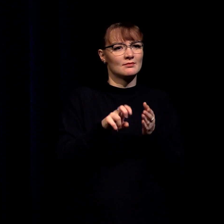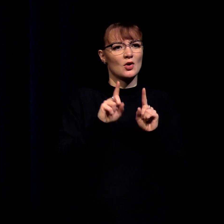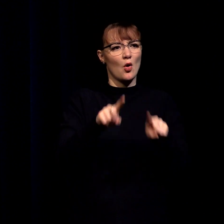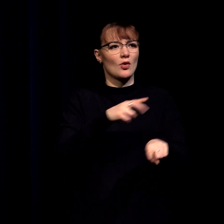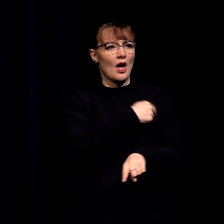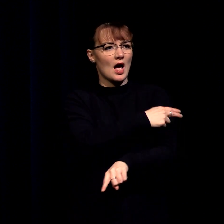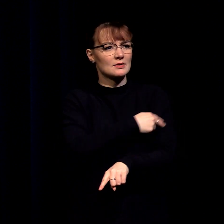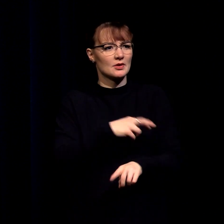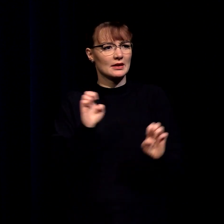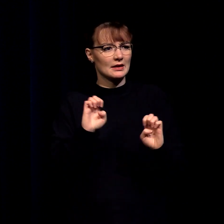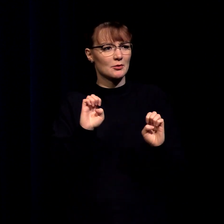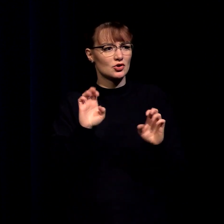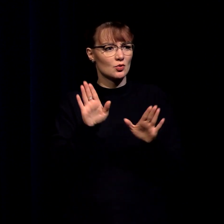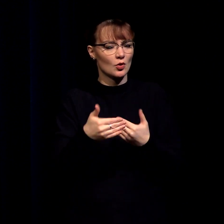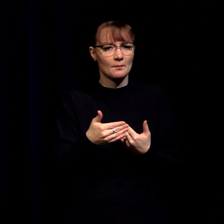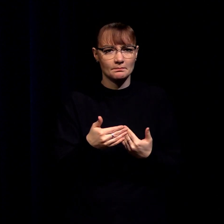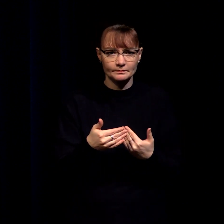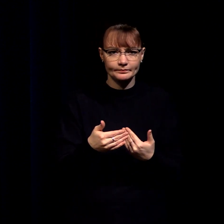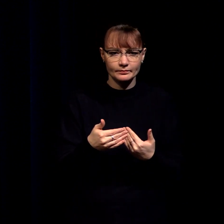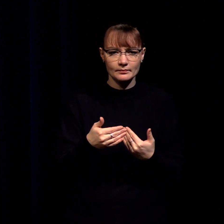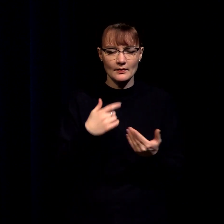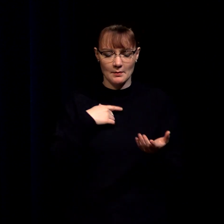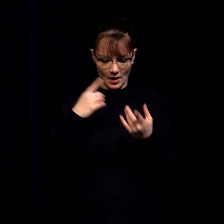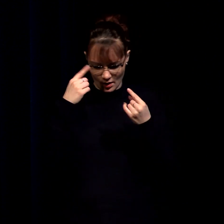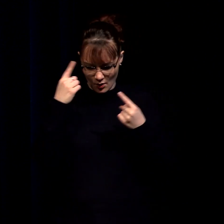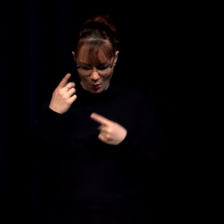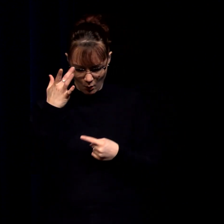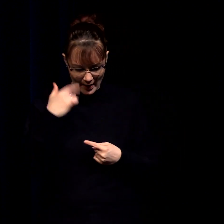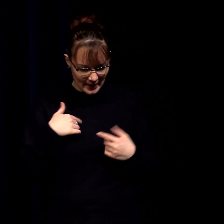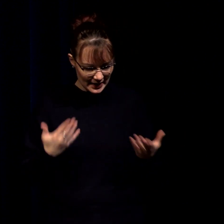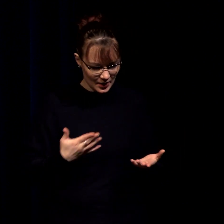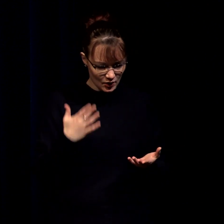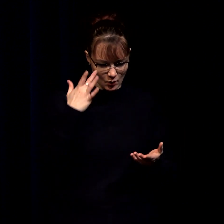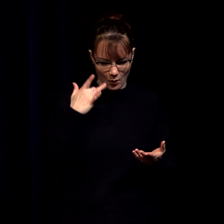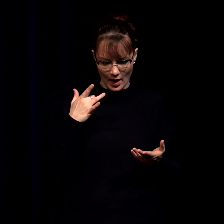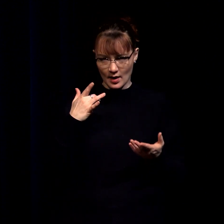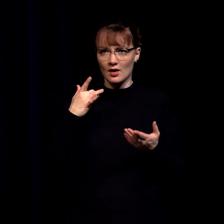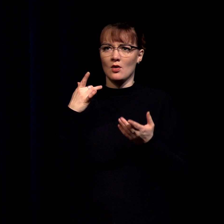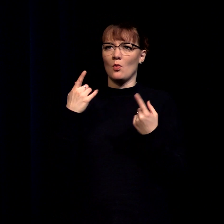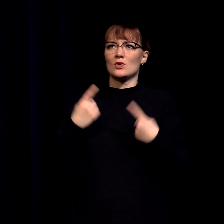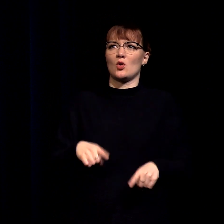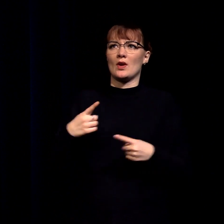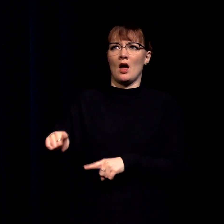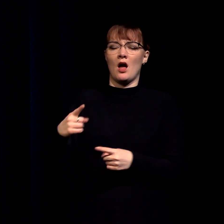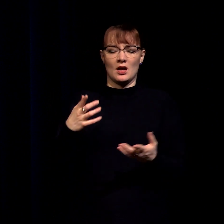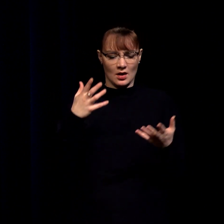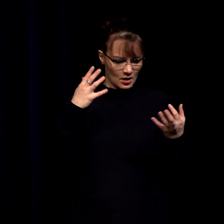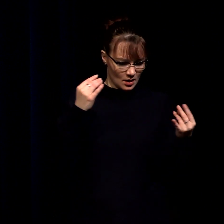interceding. I remember thinking, What in the world am I doing here? Why am I here? What is going on? I'll never forget